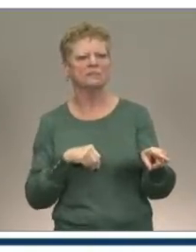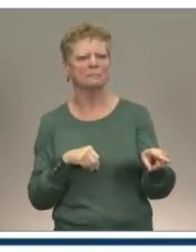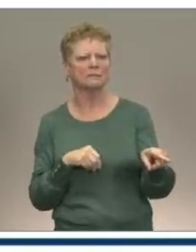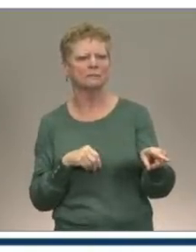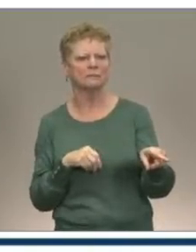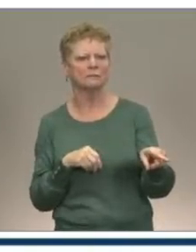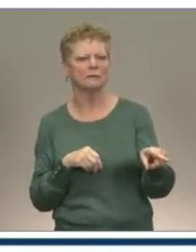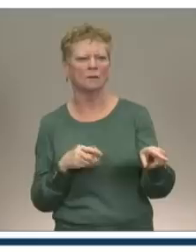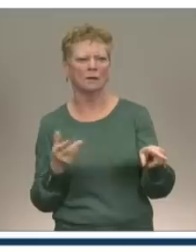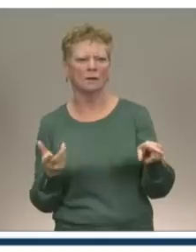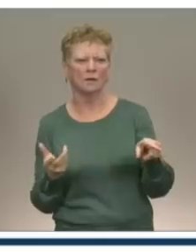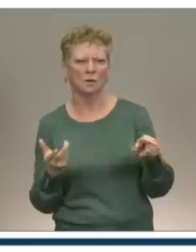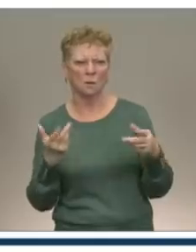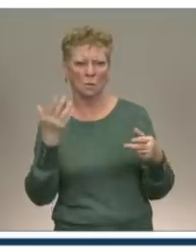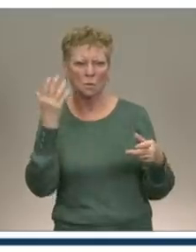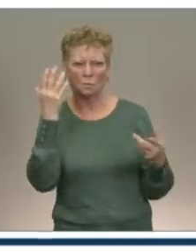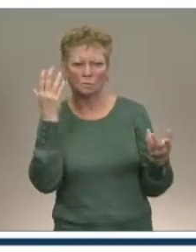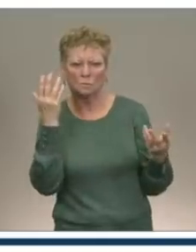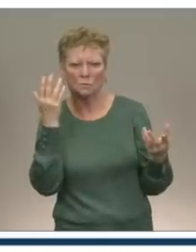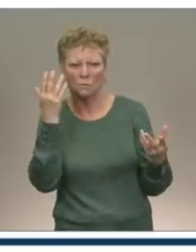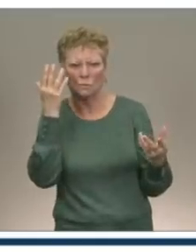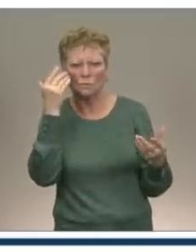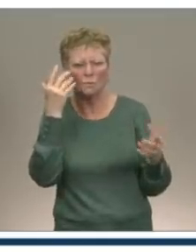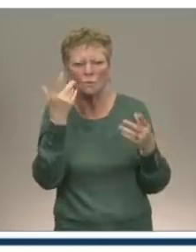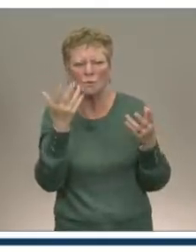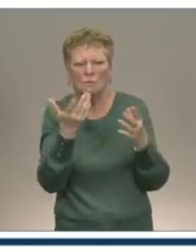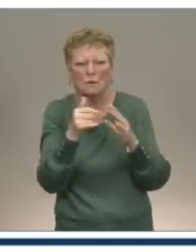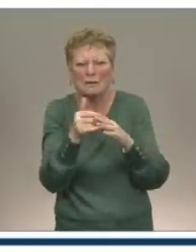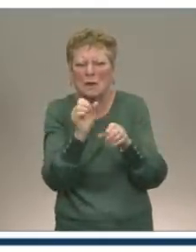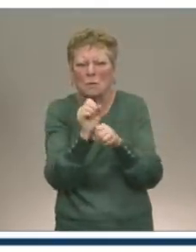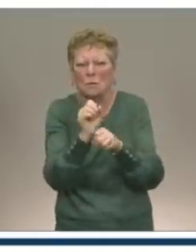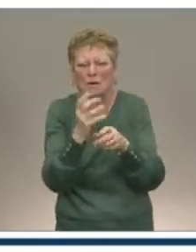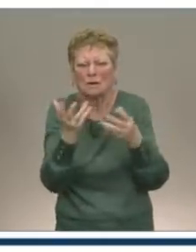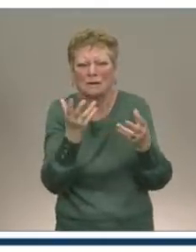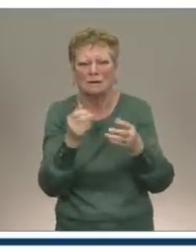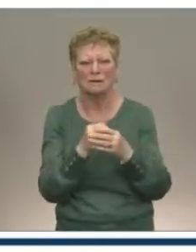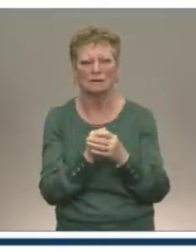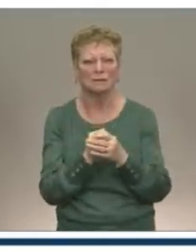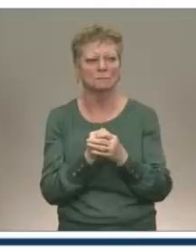vaccine is it made available in a different portal how does that work we're just we're on it we don't